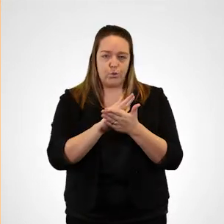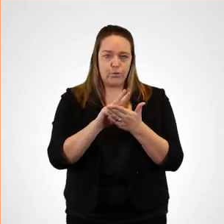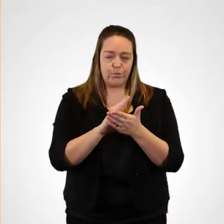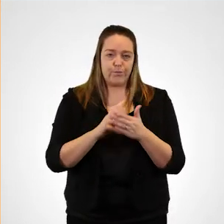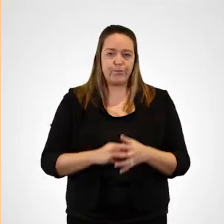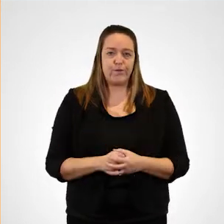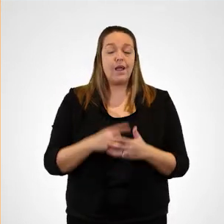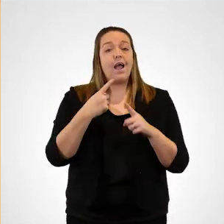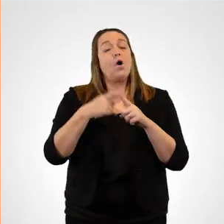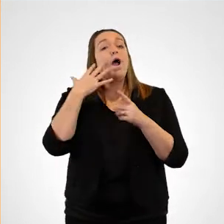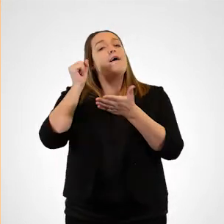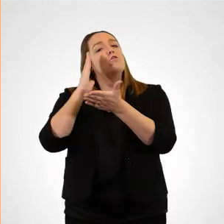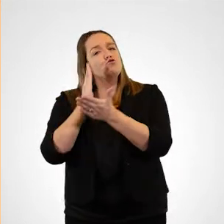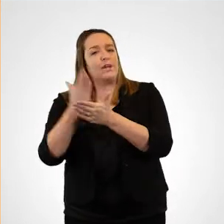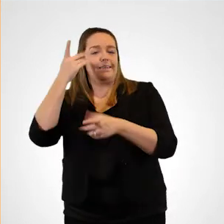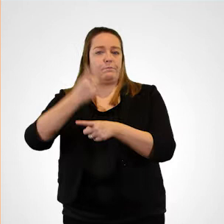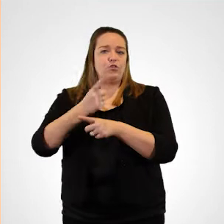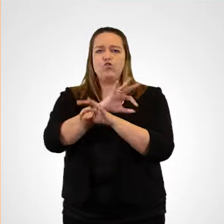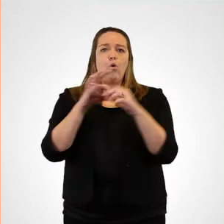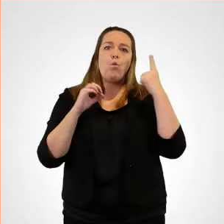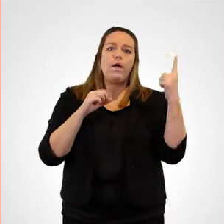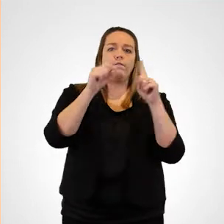and real speech rather than single phonemes